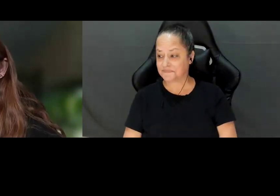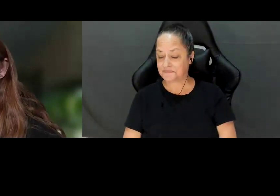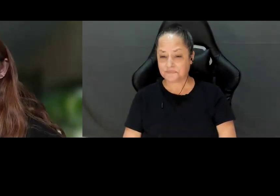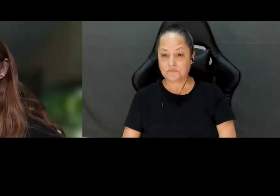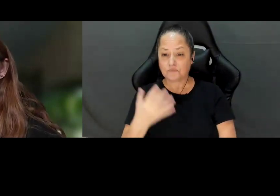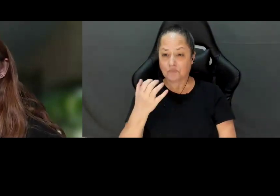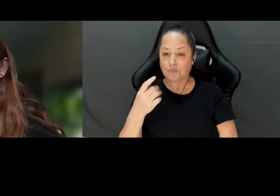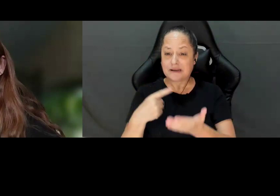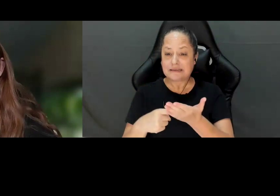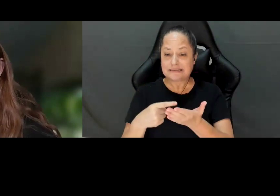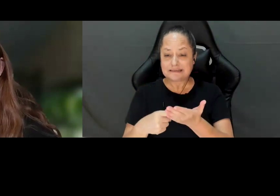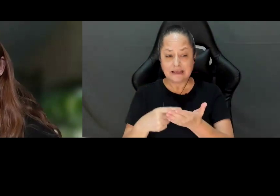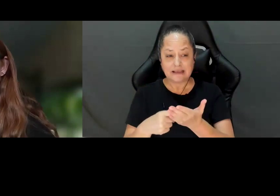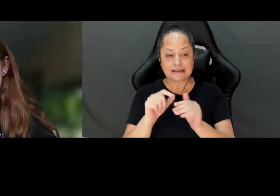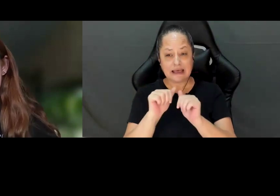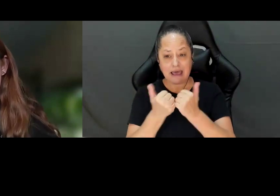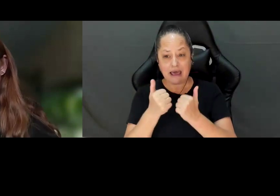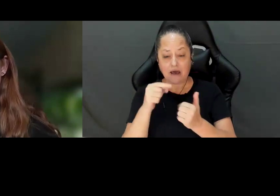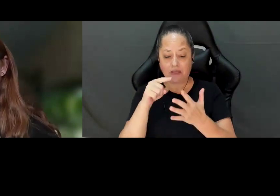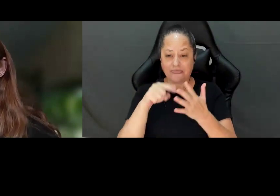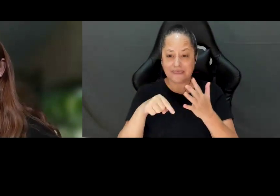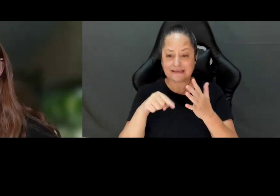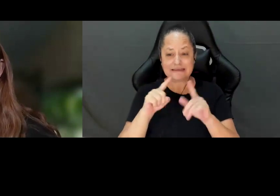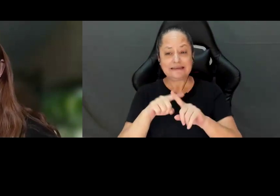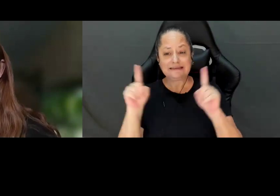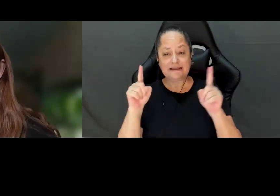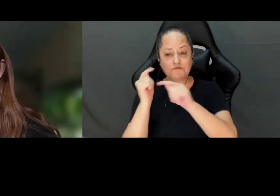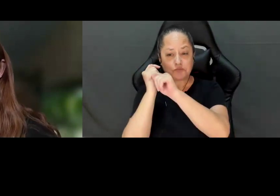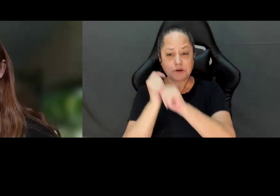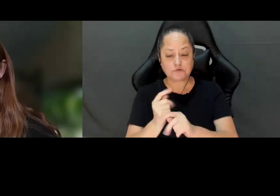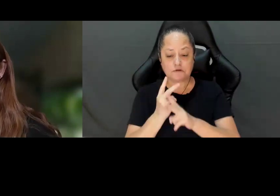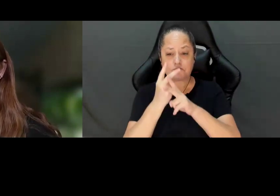And I want to dive a little bit deeper into how this differs from a traditional loan product.